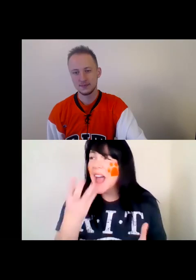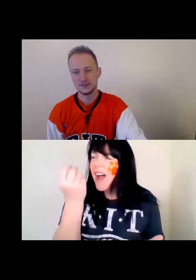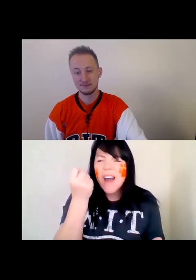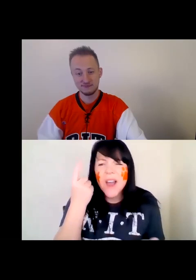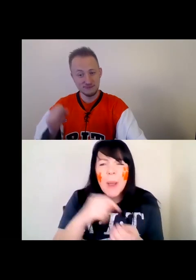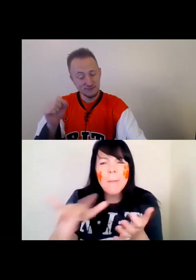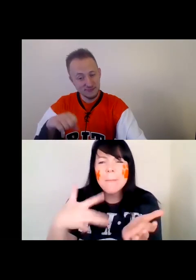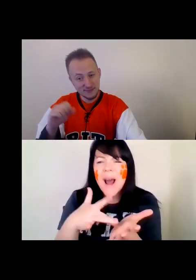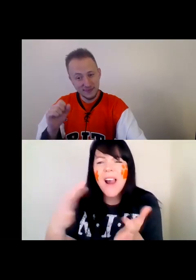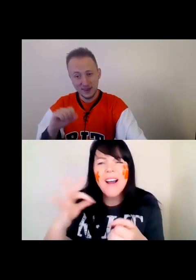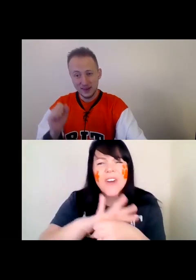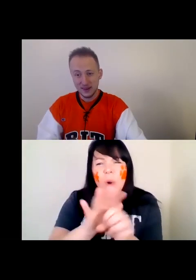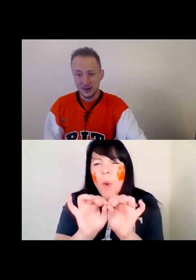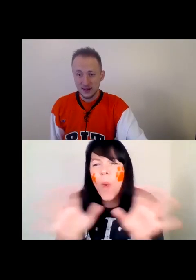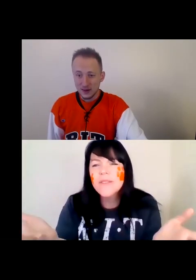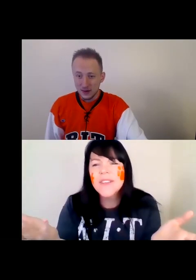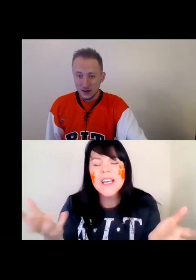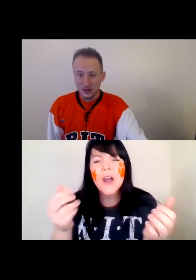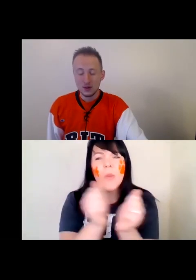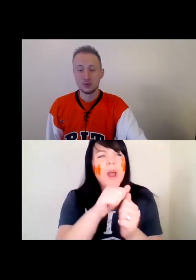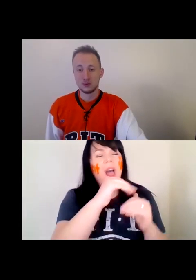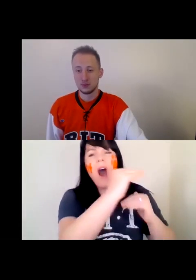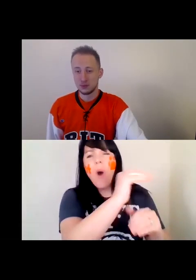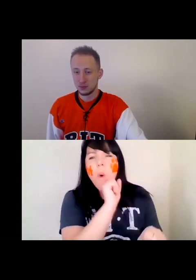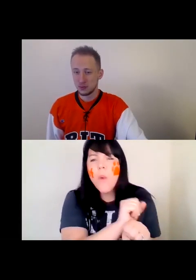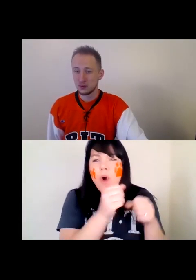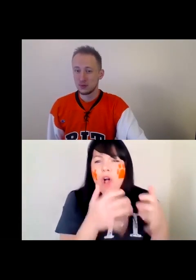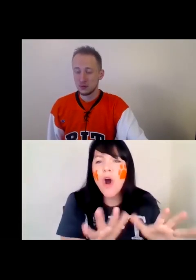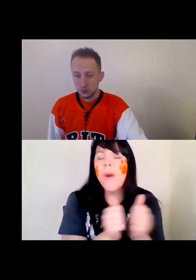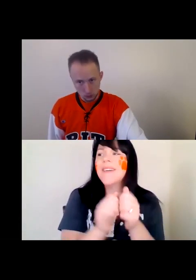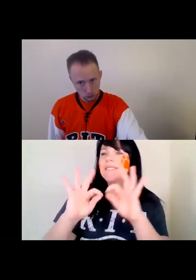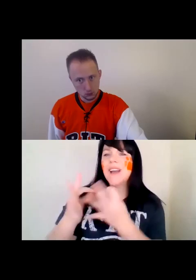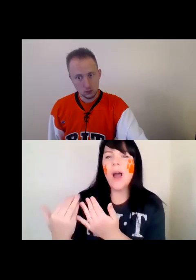Michelle: And, in the middle of COVID, in the middle of figuring out your homework, taking care of family,